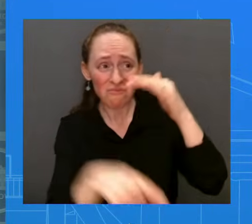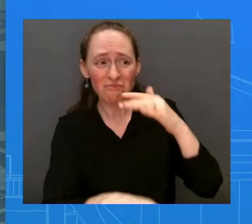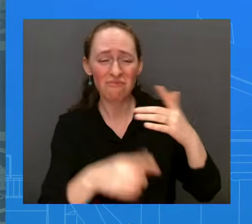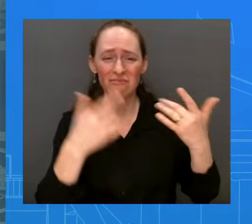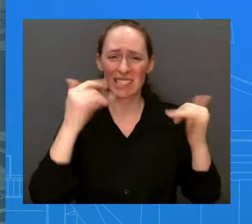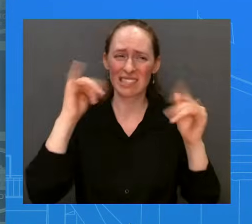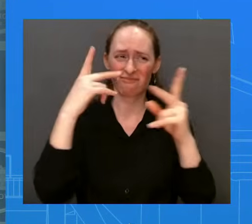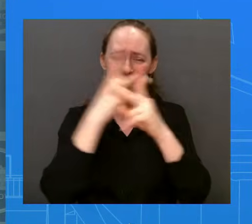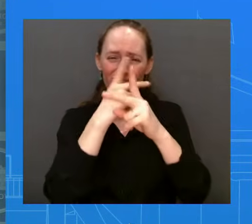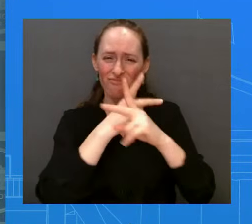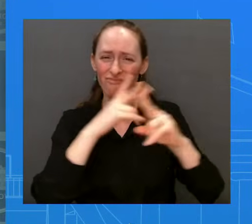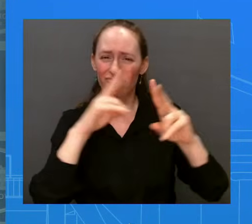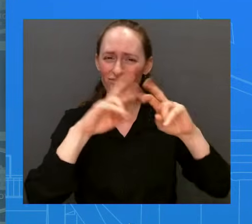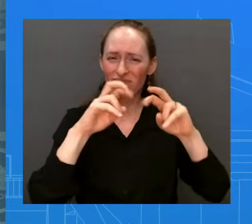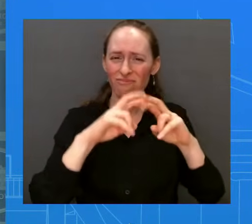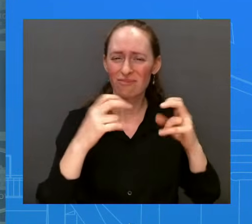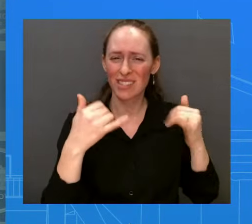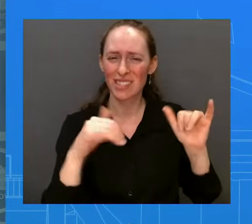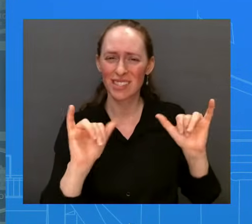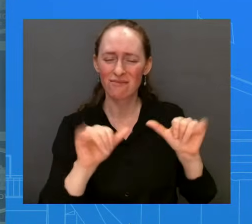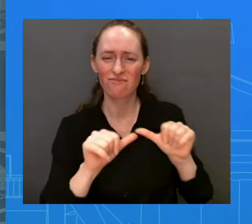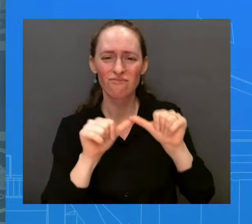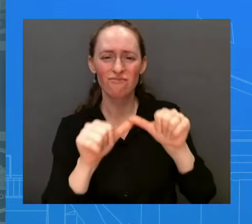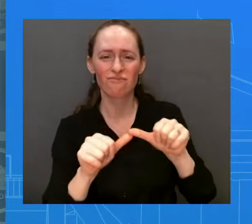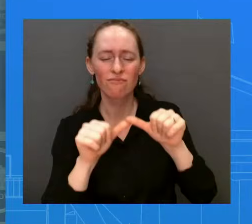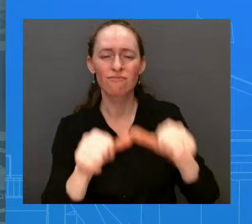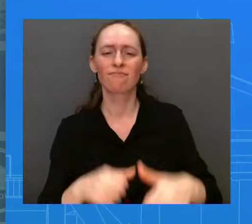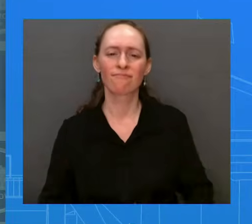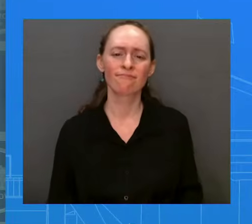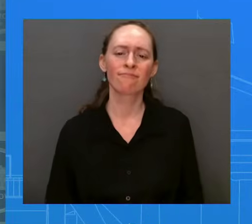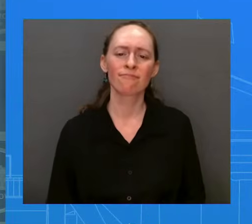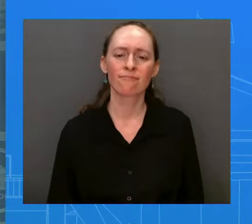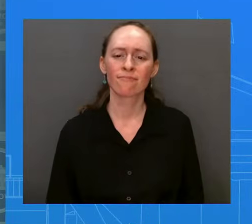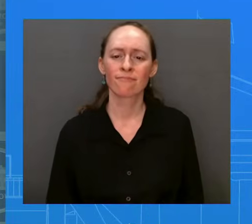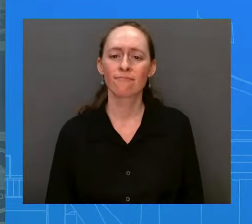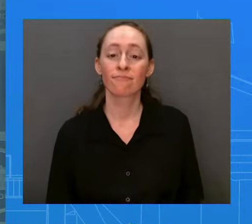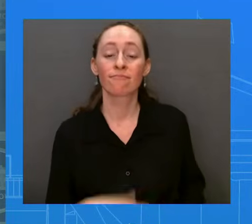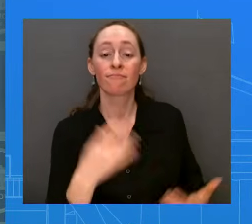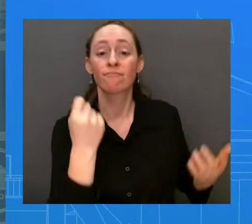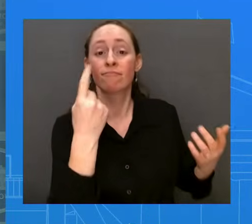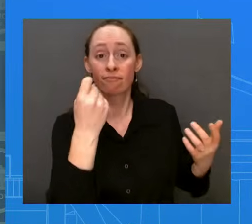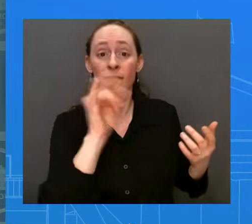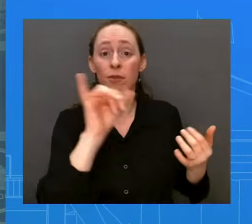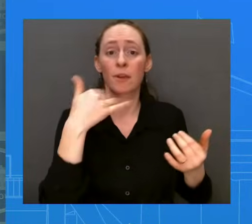to be able to return home. In Syria, cross-border aid shipments have increased.